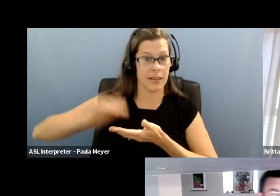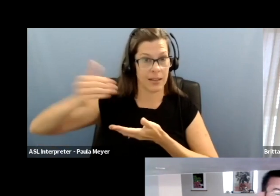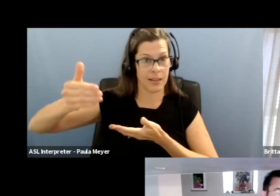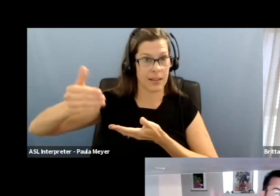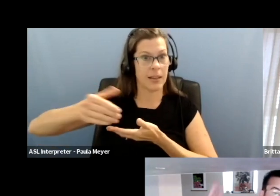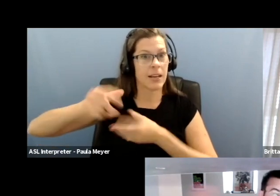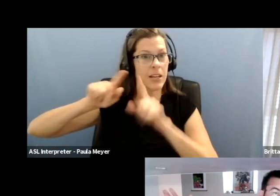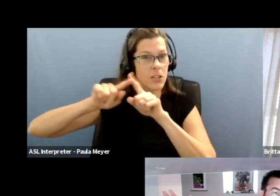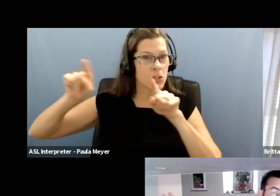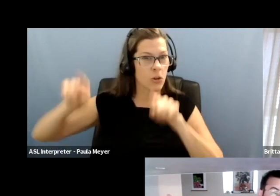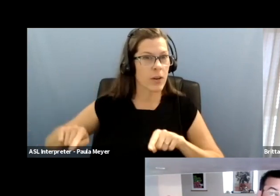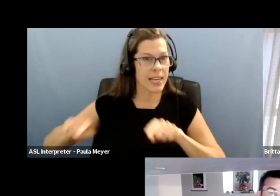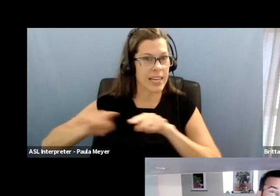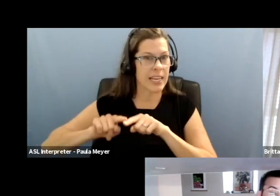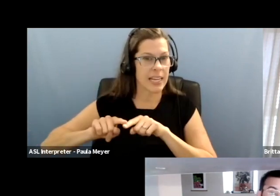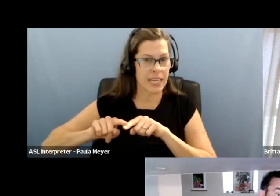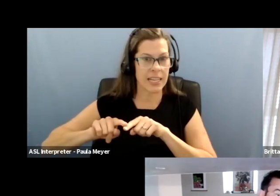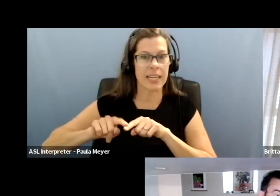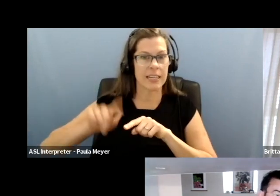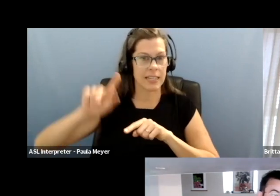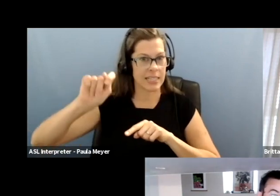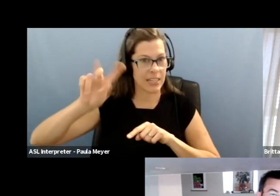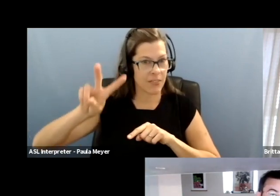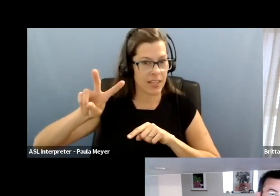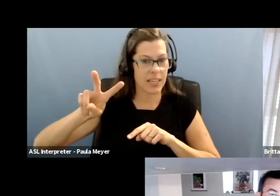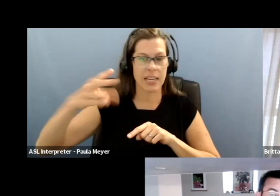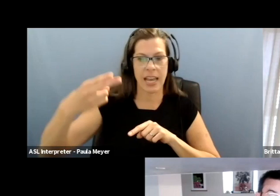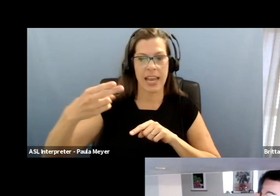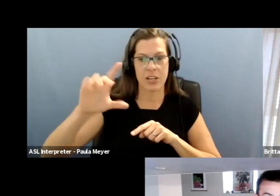such as a big screen TV via HDMI cable or another input.